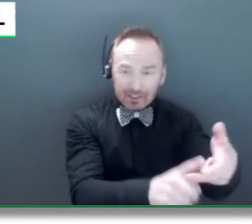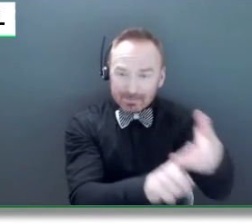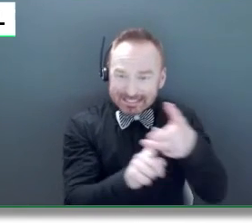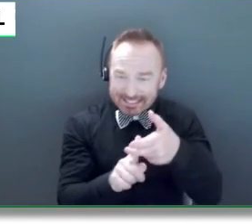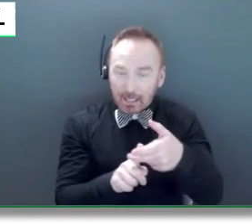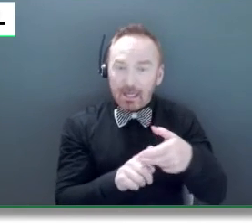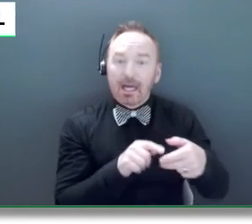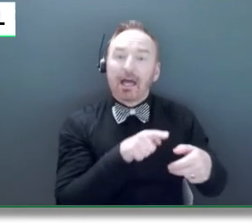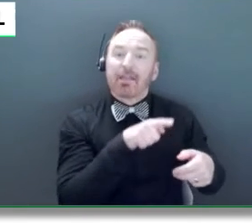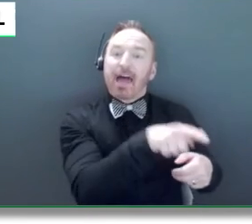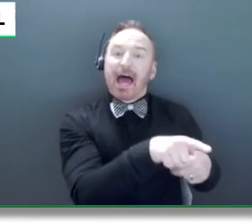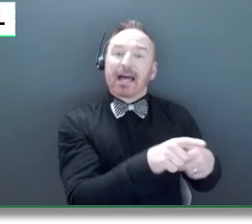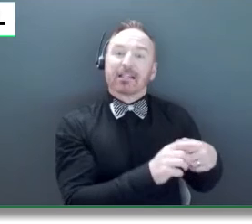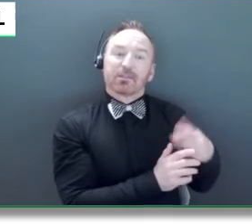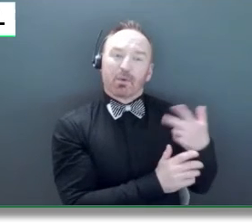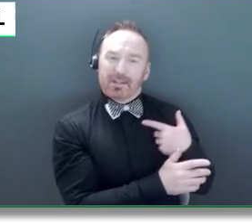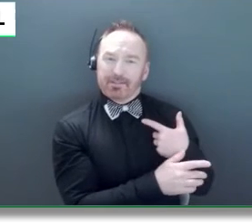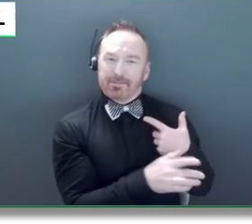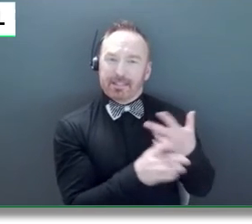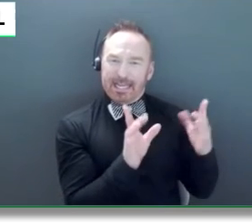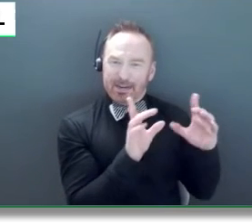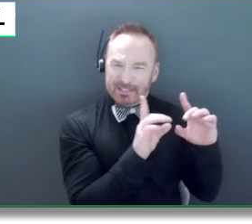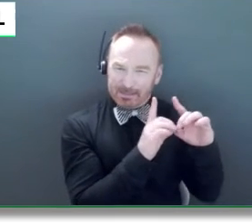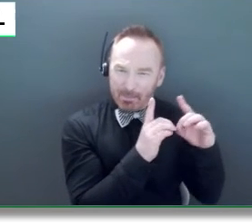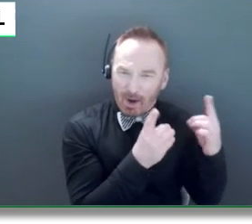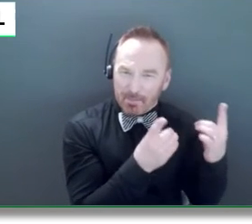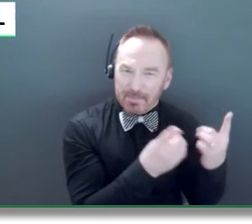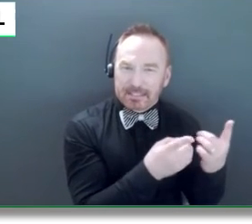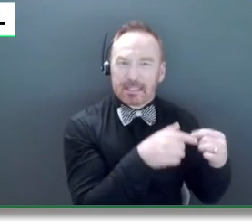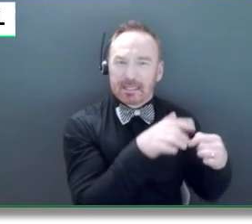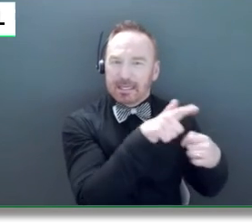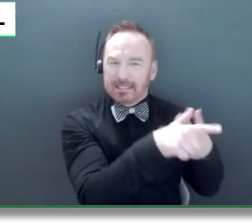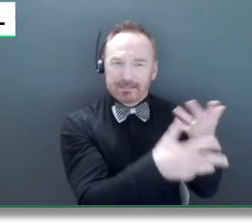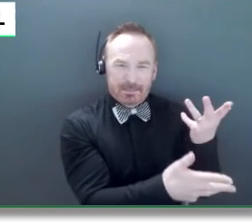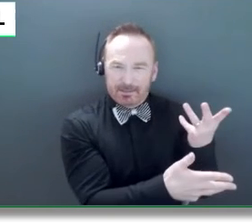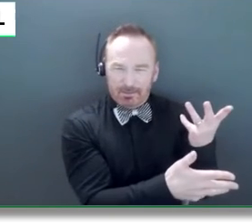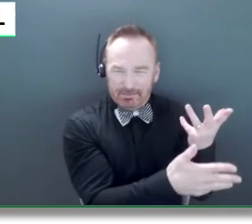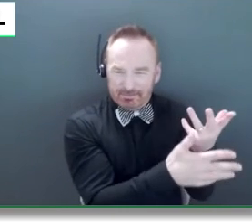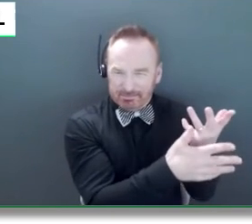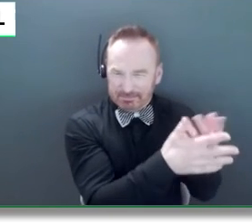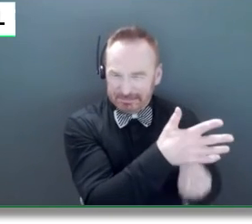people and the Canadians that want to get to the parks. Um like Patrick said in